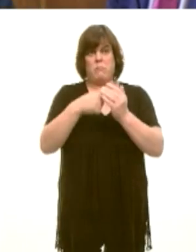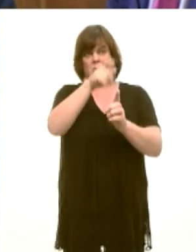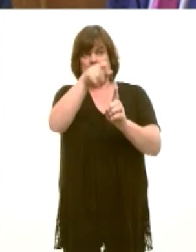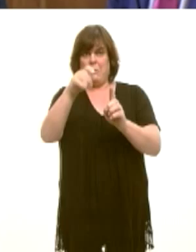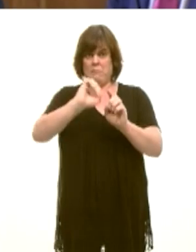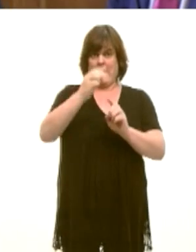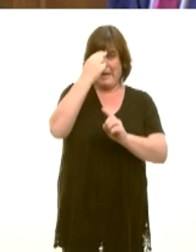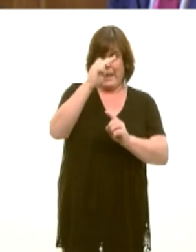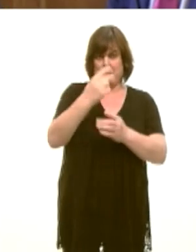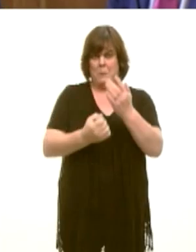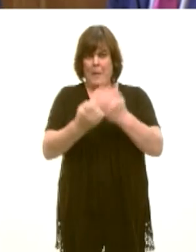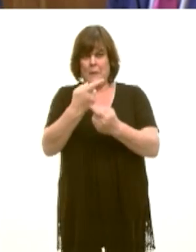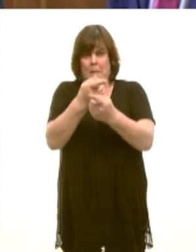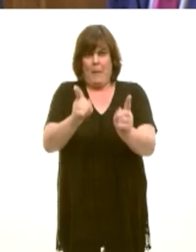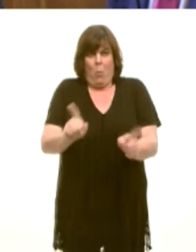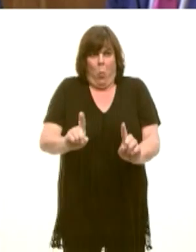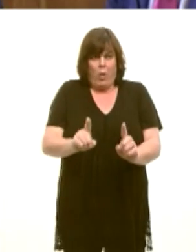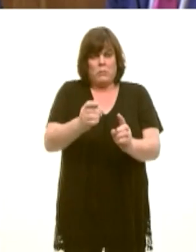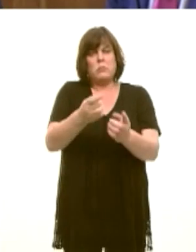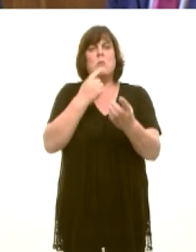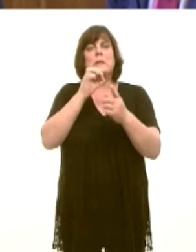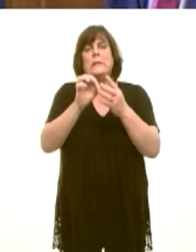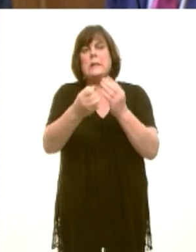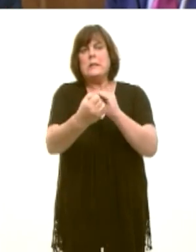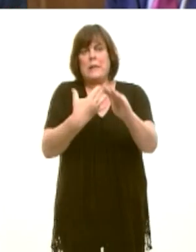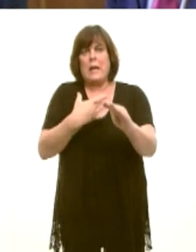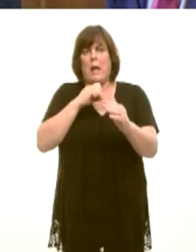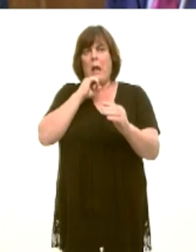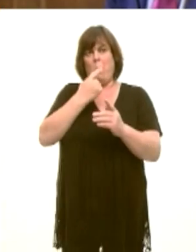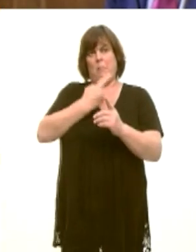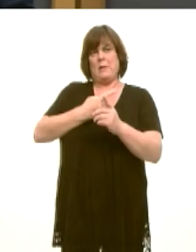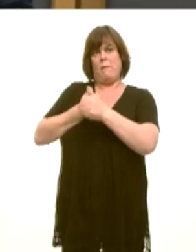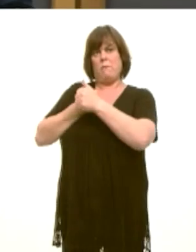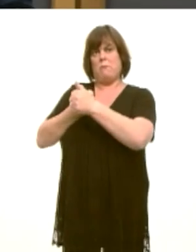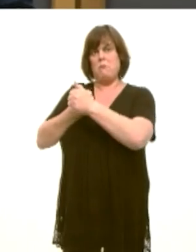of course, look to press the matter with the UK Government on his behalf.